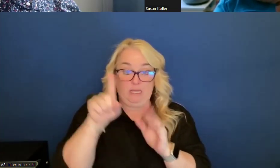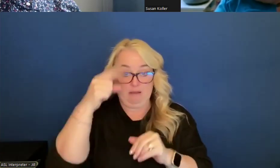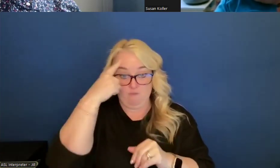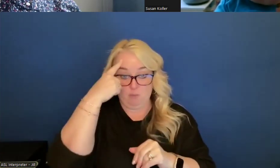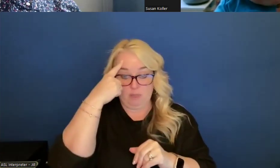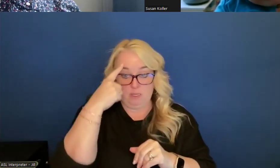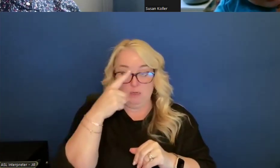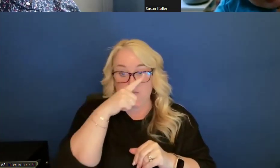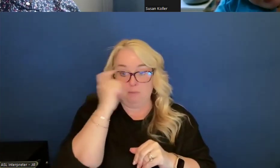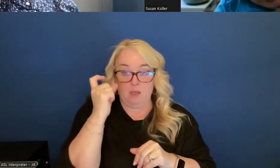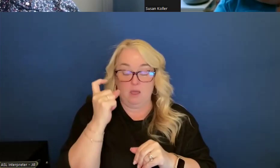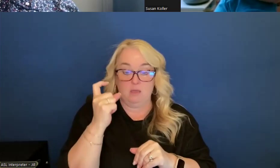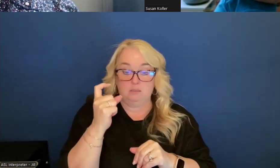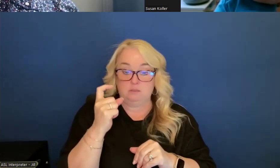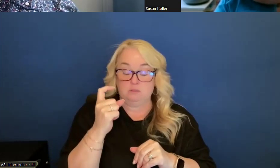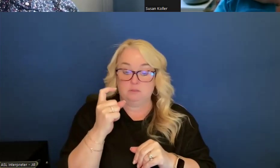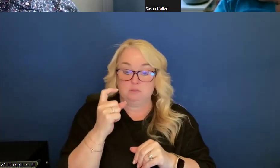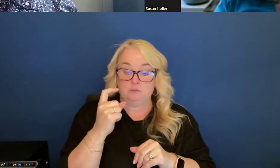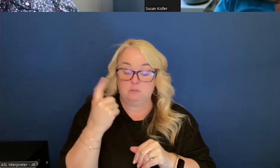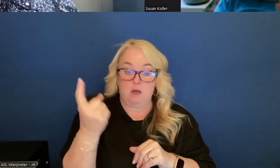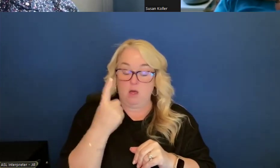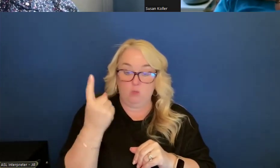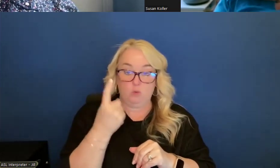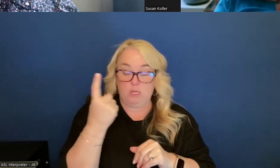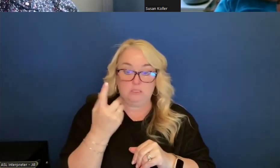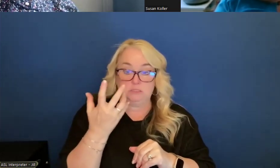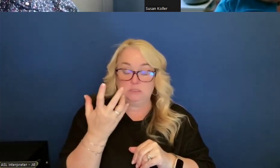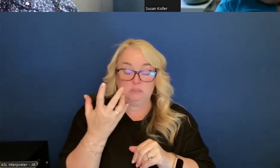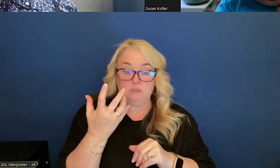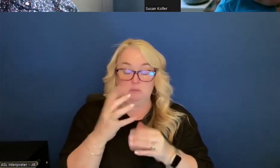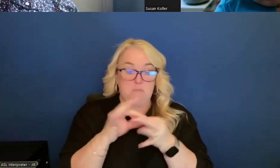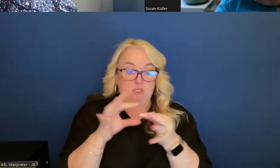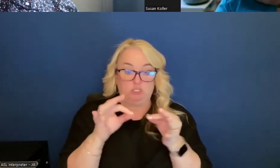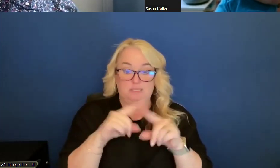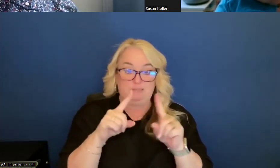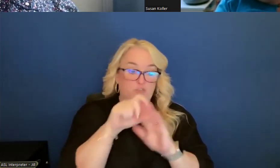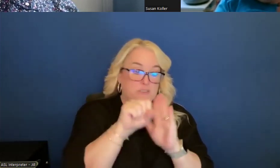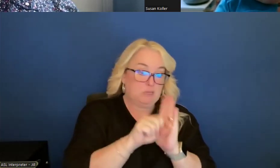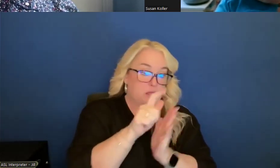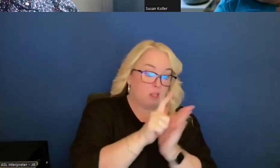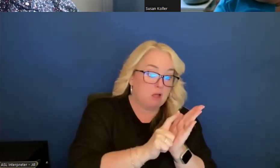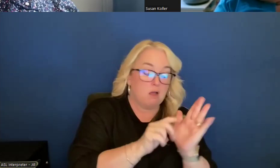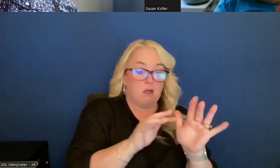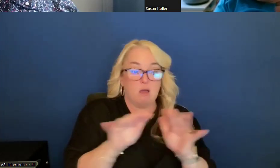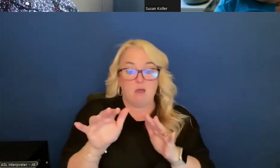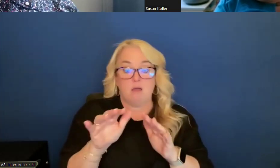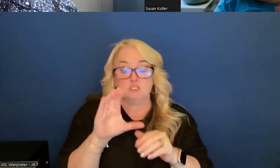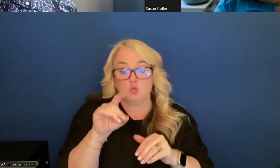always referencing different state laws and codes and all